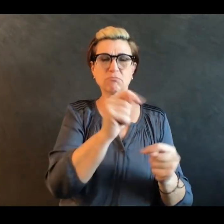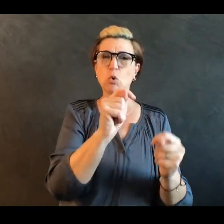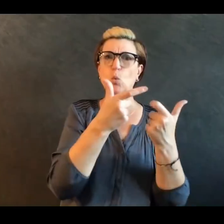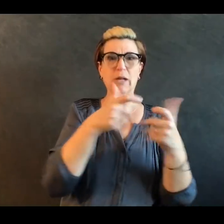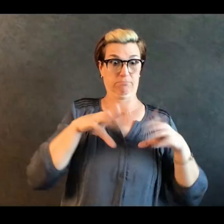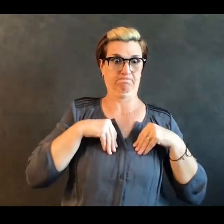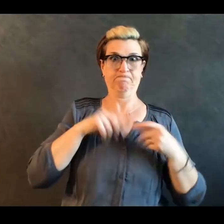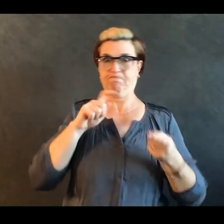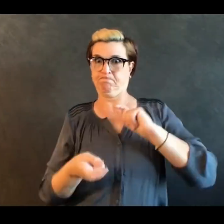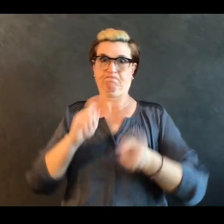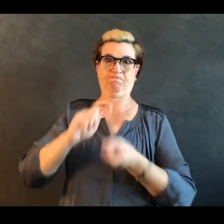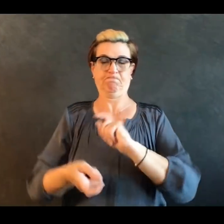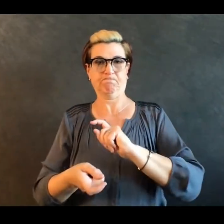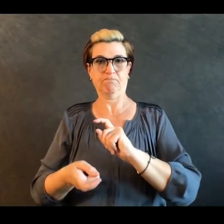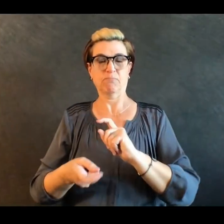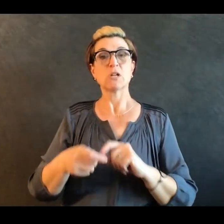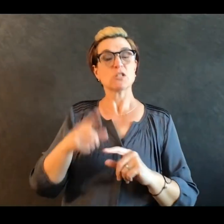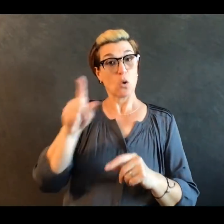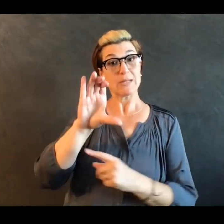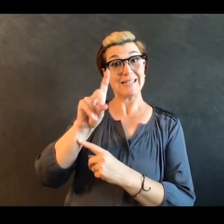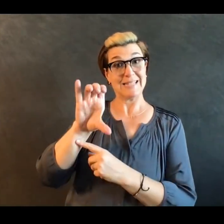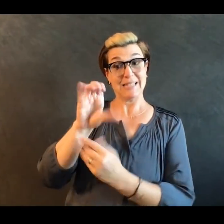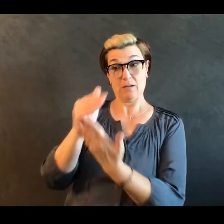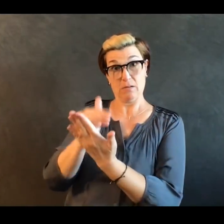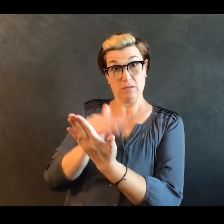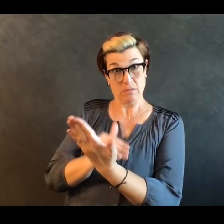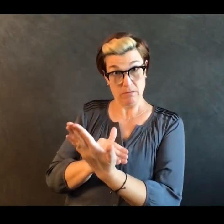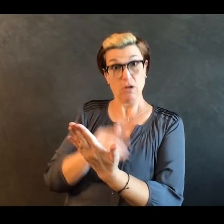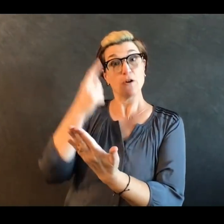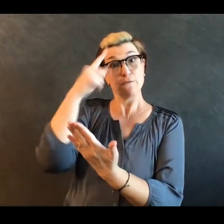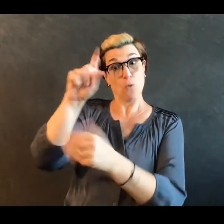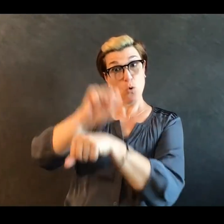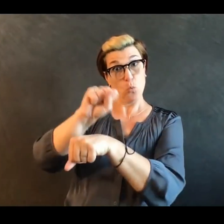best practices to keep all of your employees and people safe and healthy to